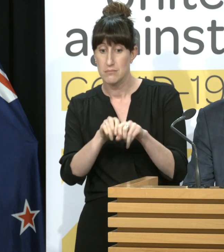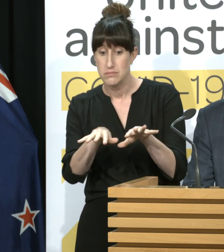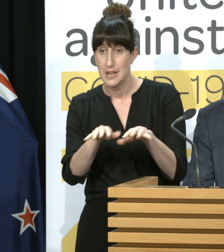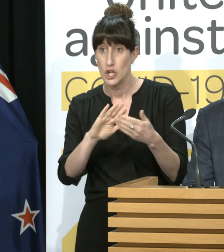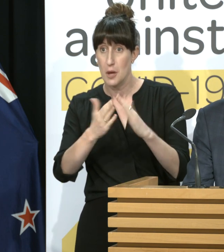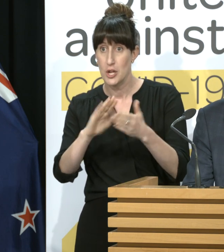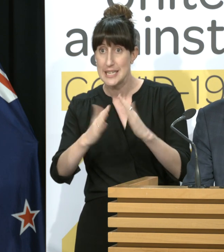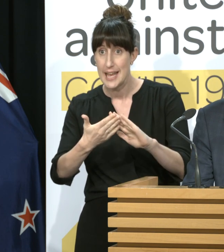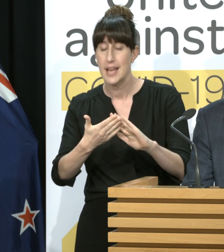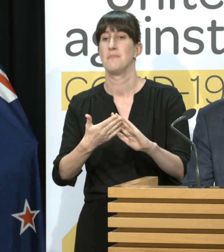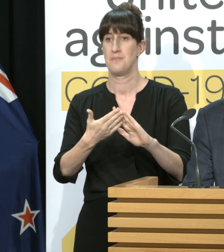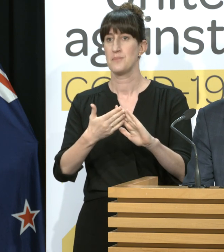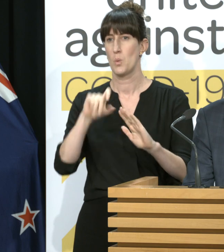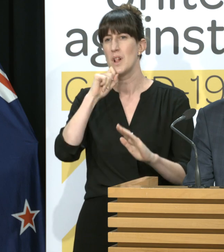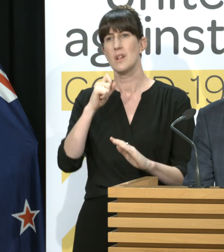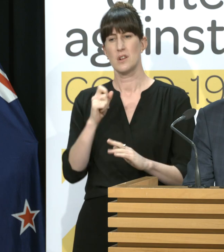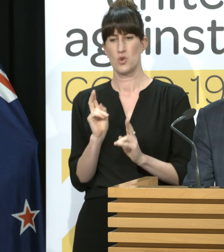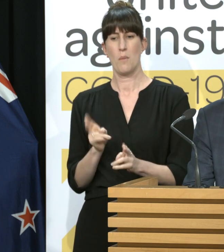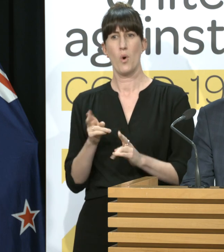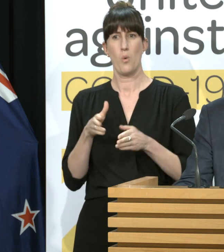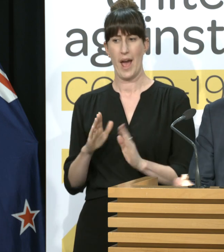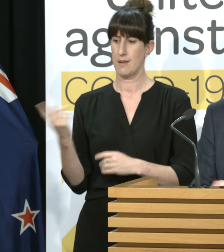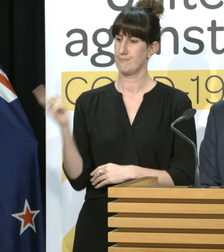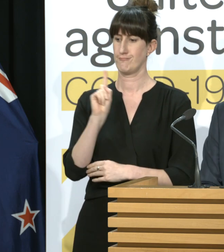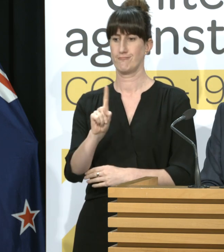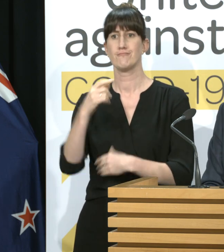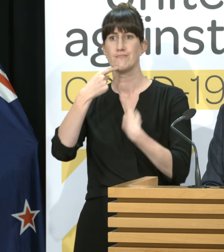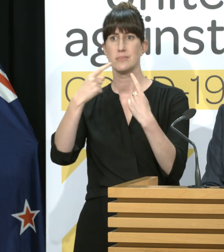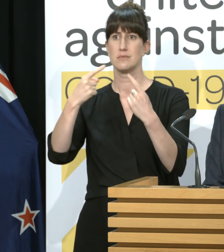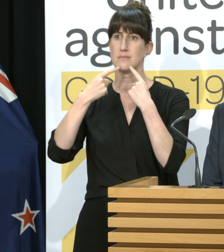Updates and advice would in the first instance be provided by me and the Director General